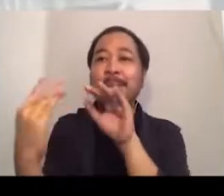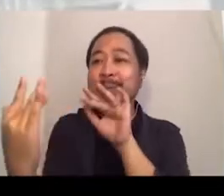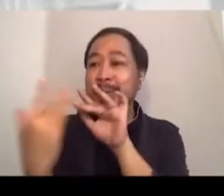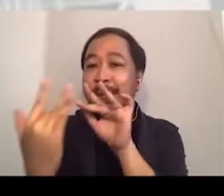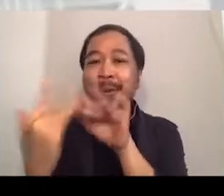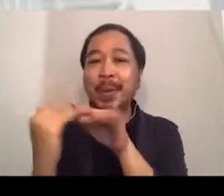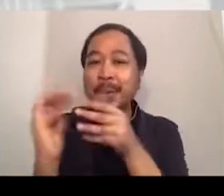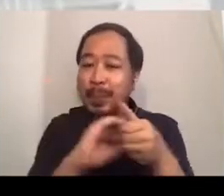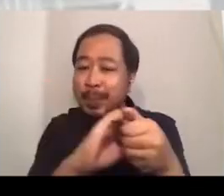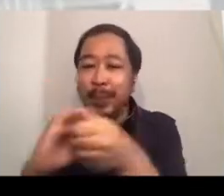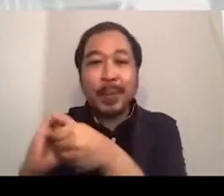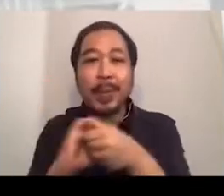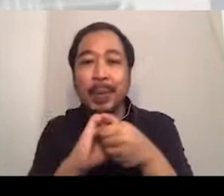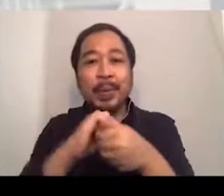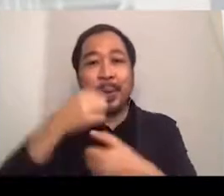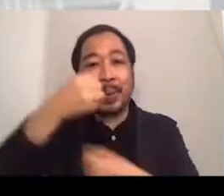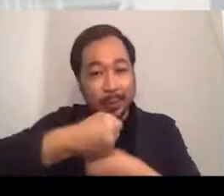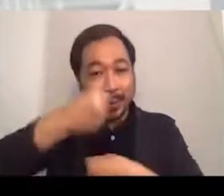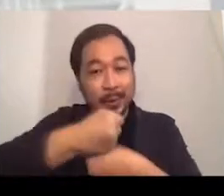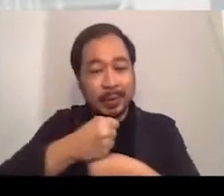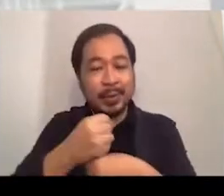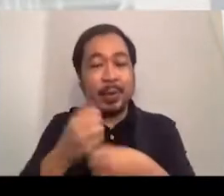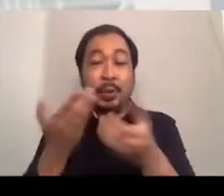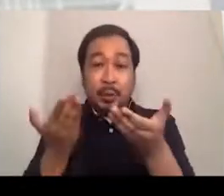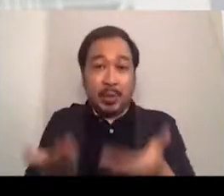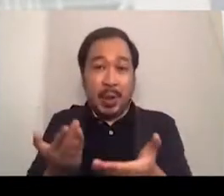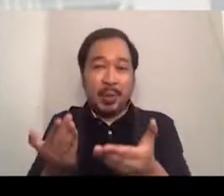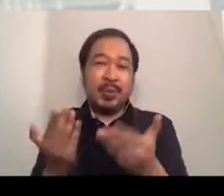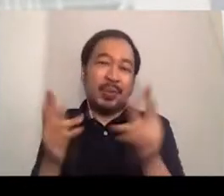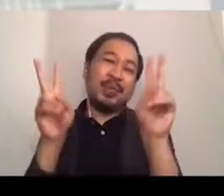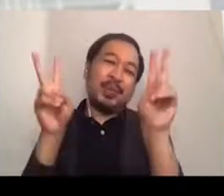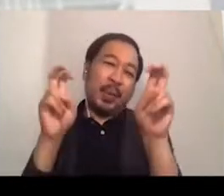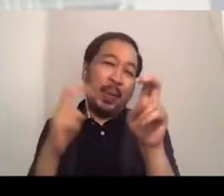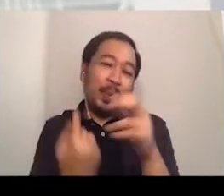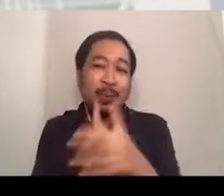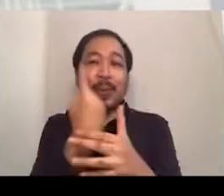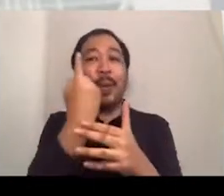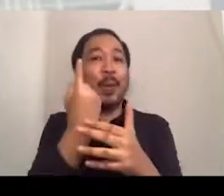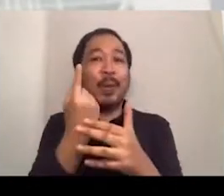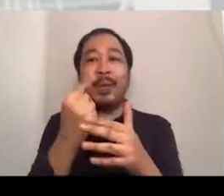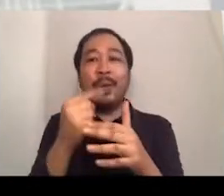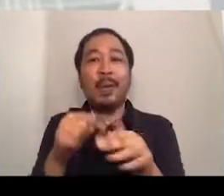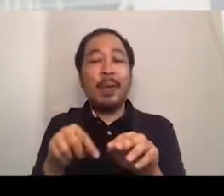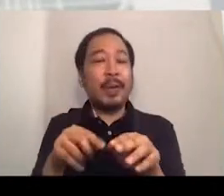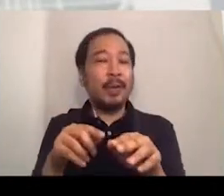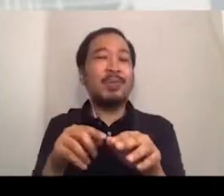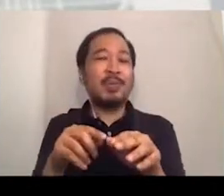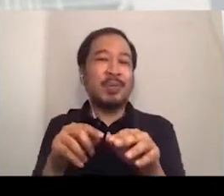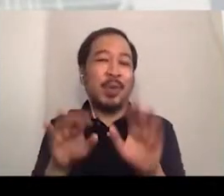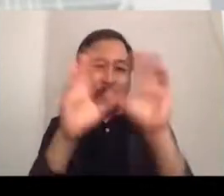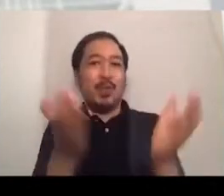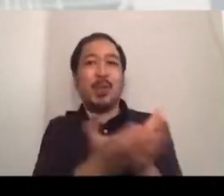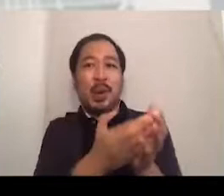is also shining the light on a few barriers, new barriers that are emerging,